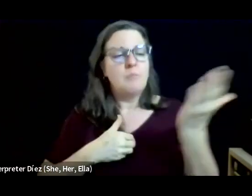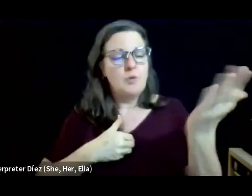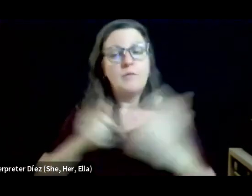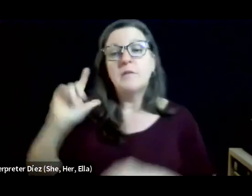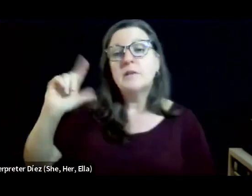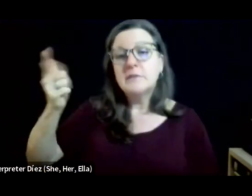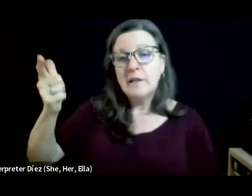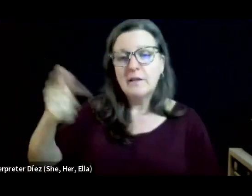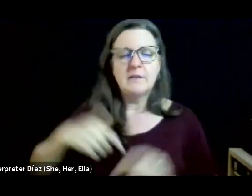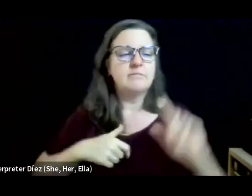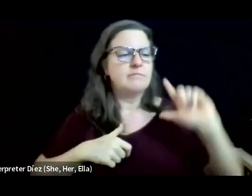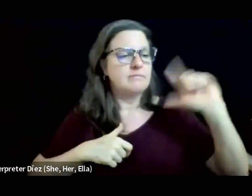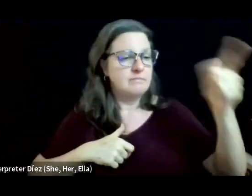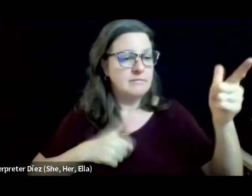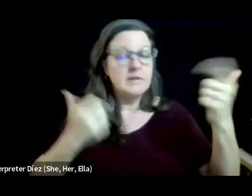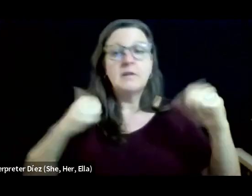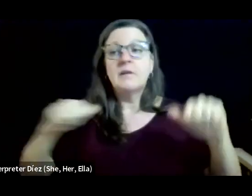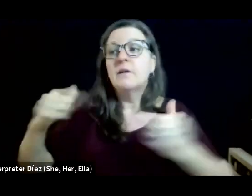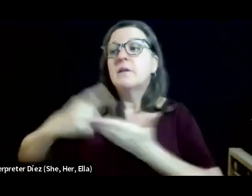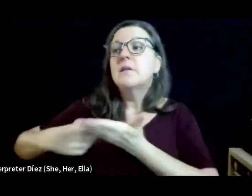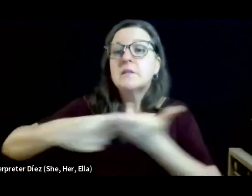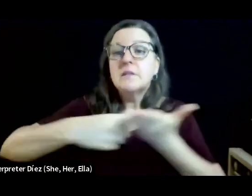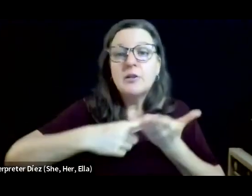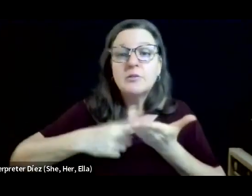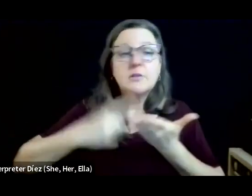Hearing none advice? All in favor?